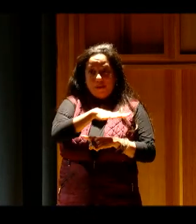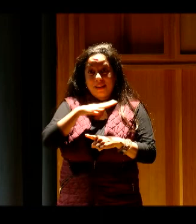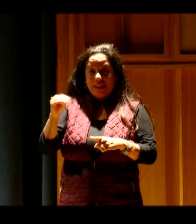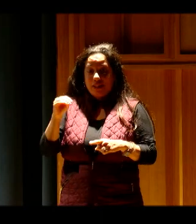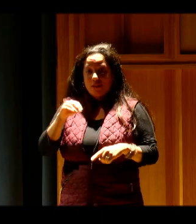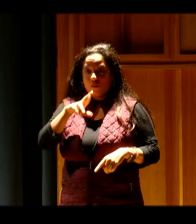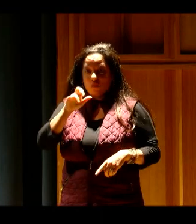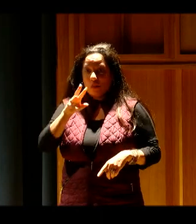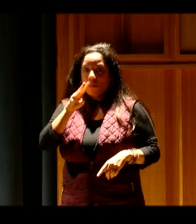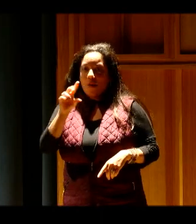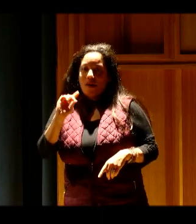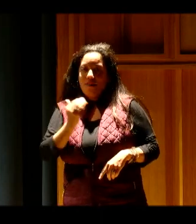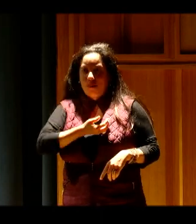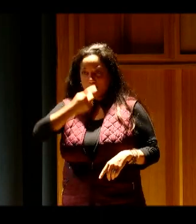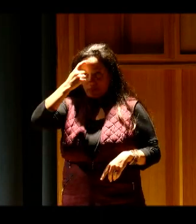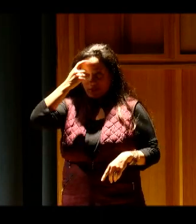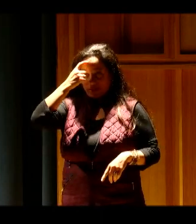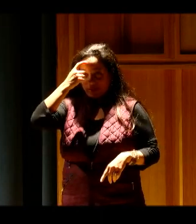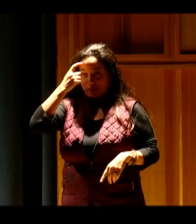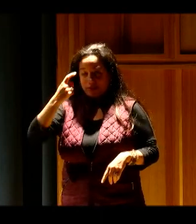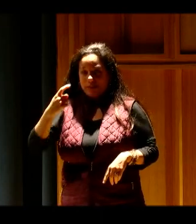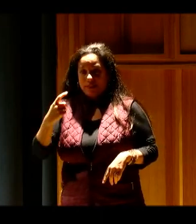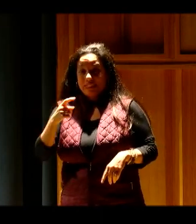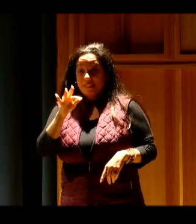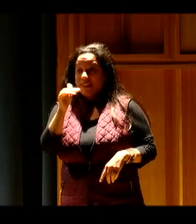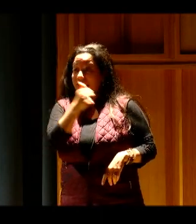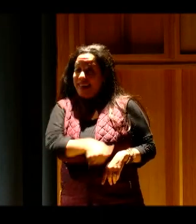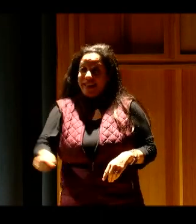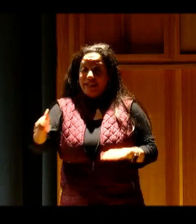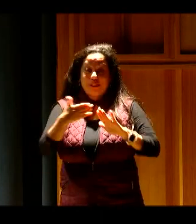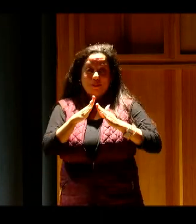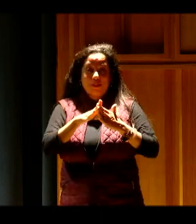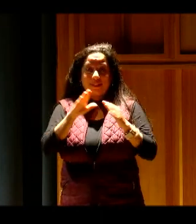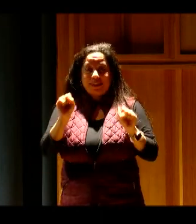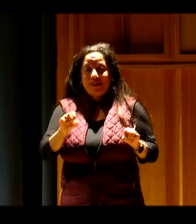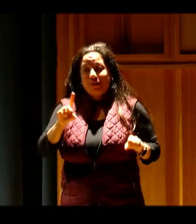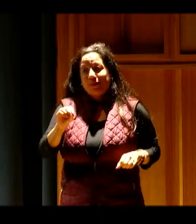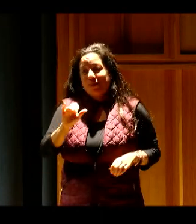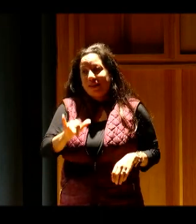And if any community can do that, it's the arts and culture.